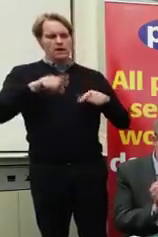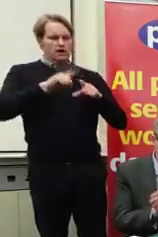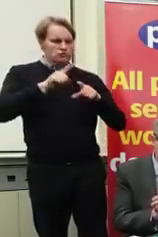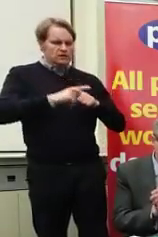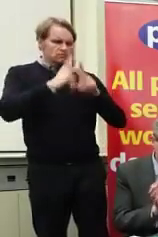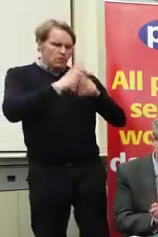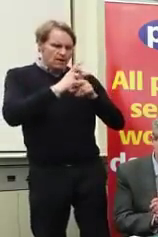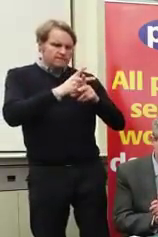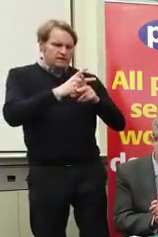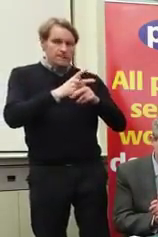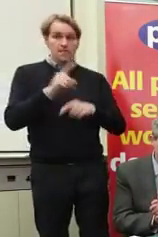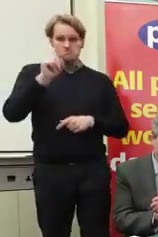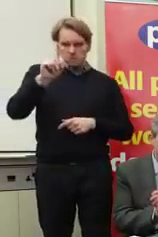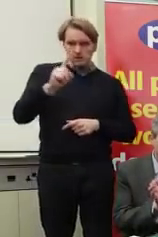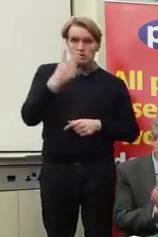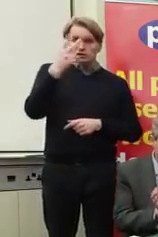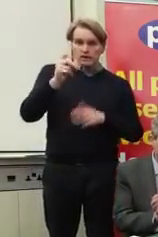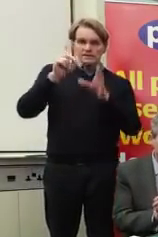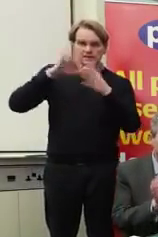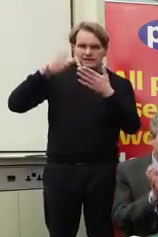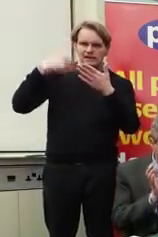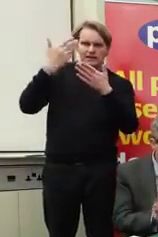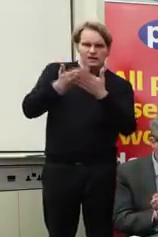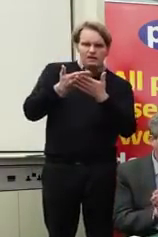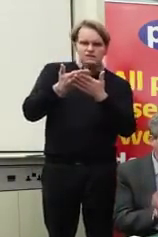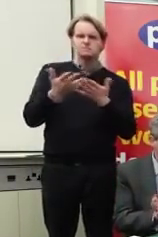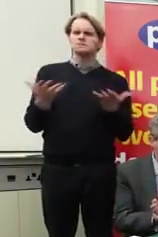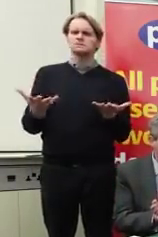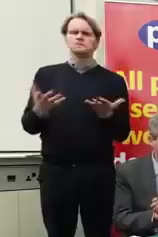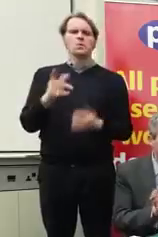were had over the last 20 years to ask ourselves why are the Conservatives so